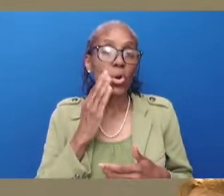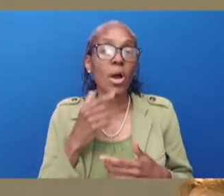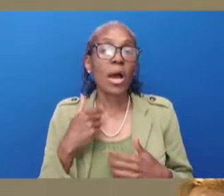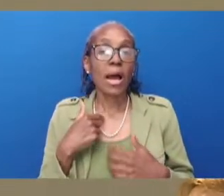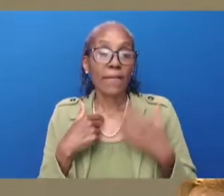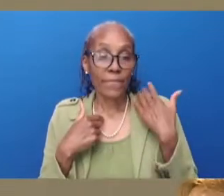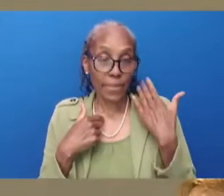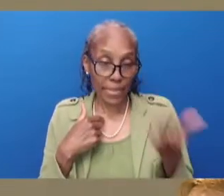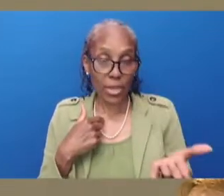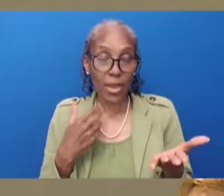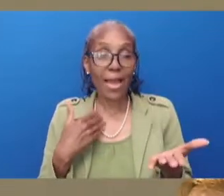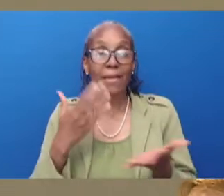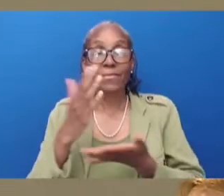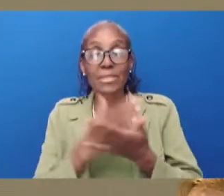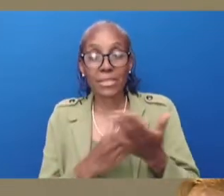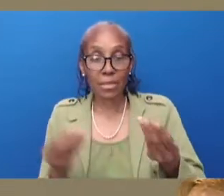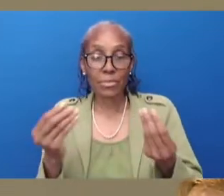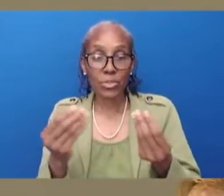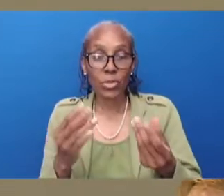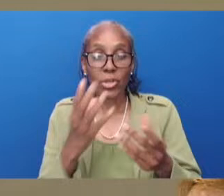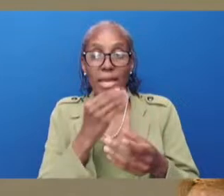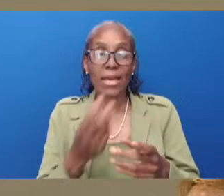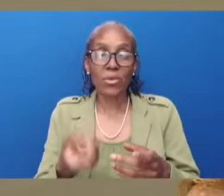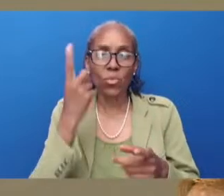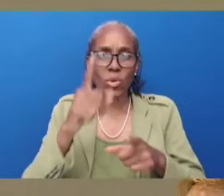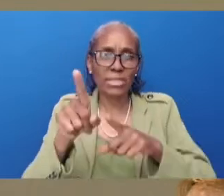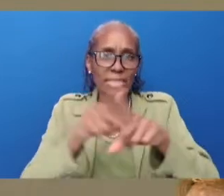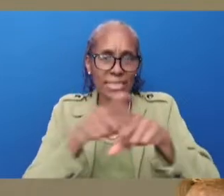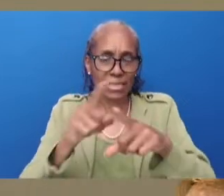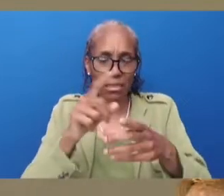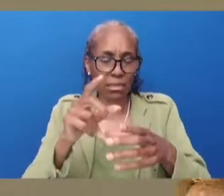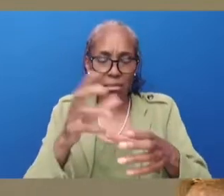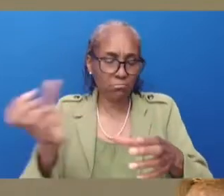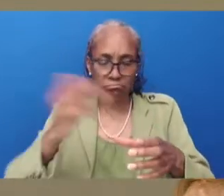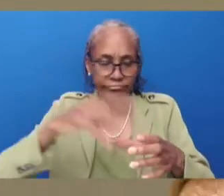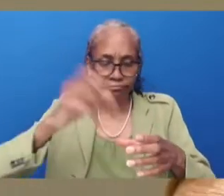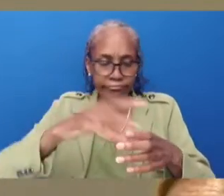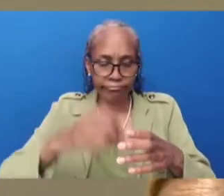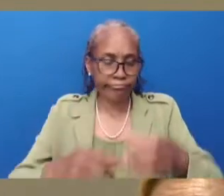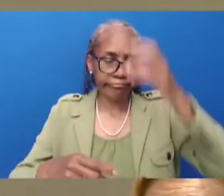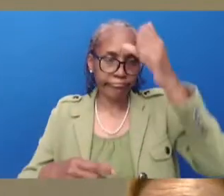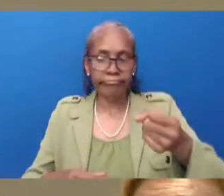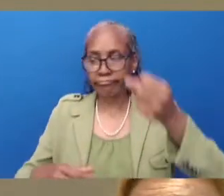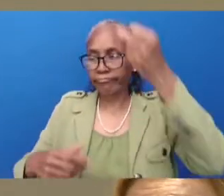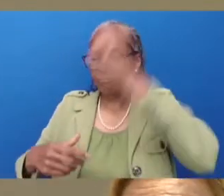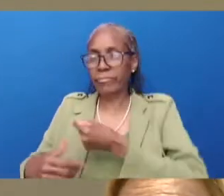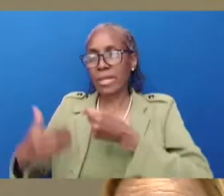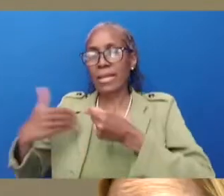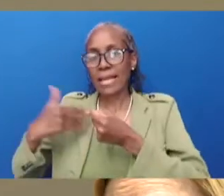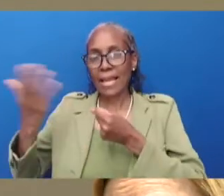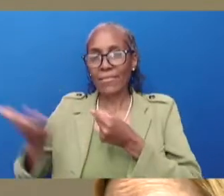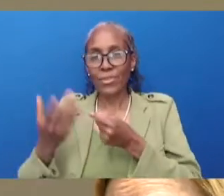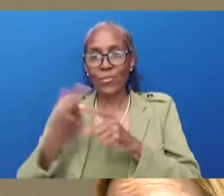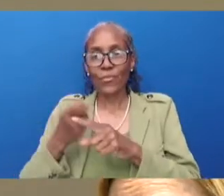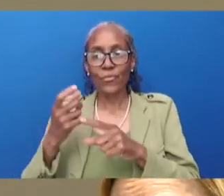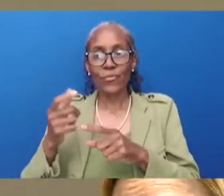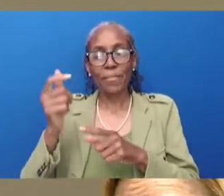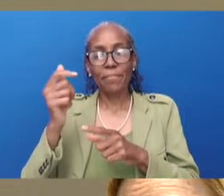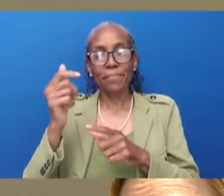AND I'M PLEASED TO KNOW THAT I